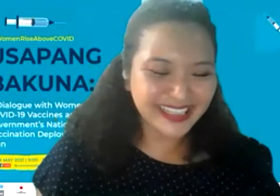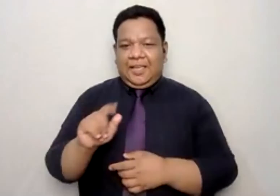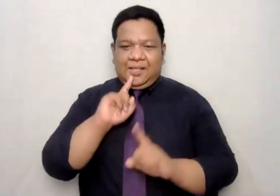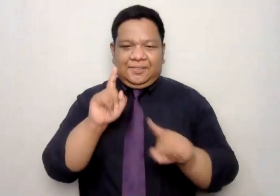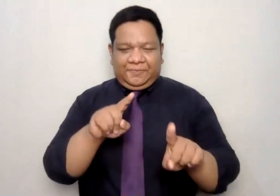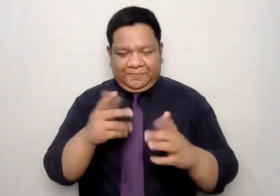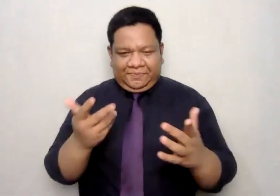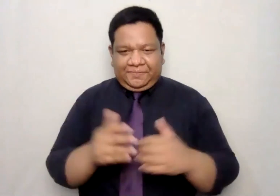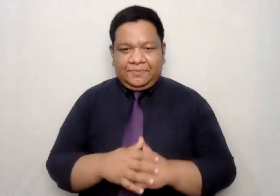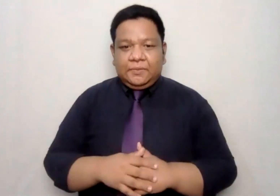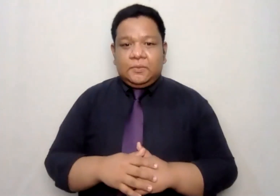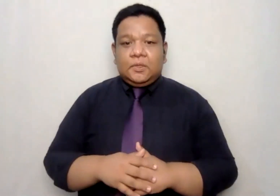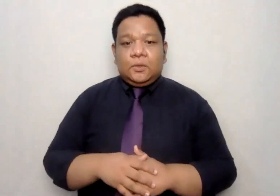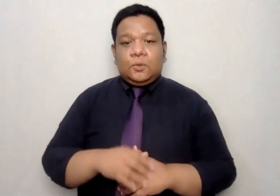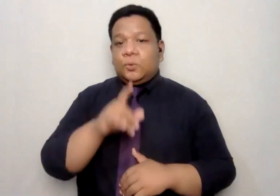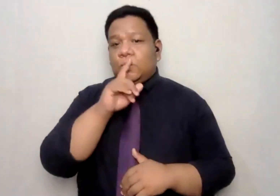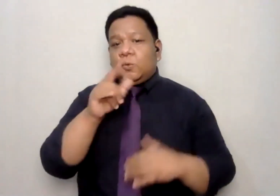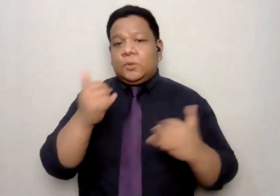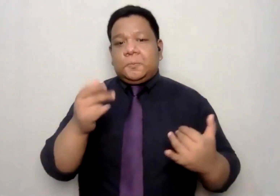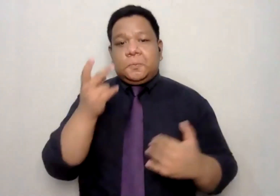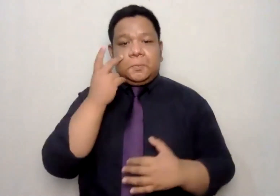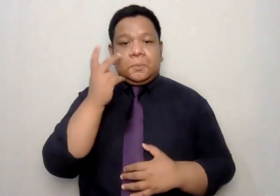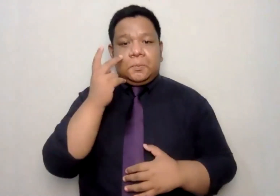Actually we are looking into that mucosal immunity.